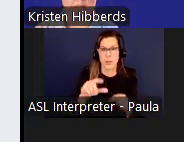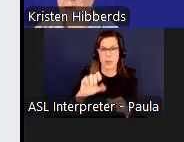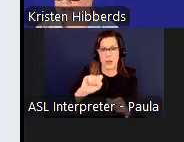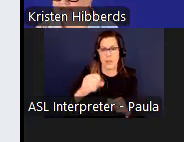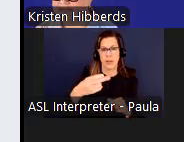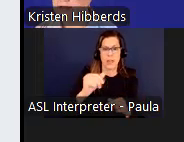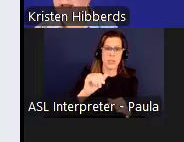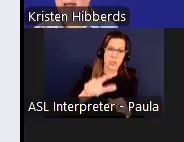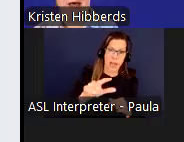to must.